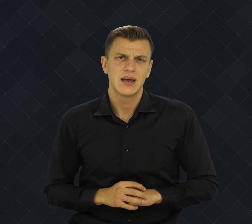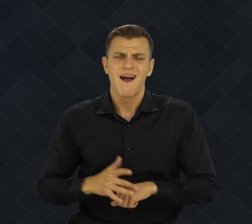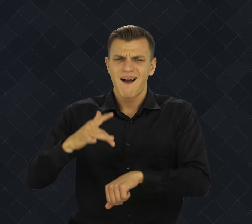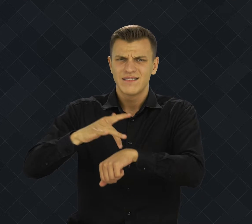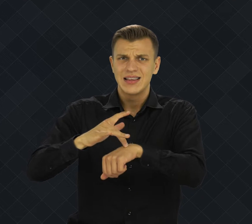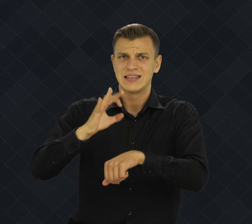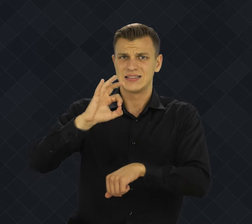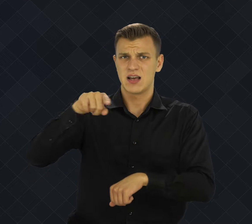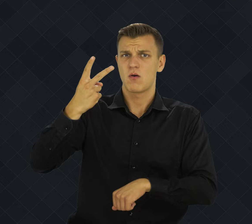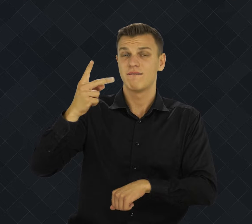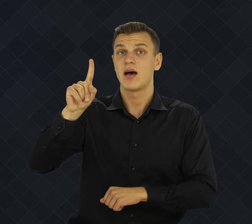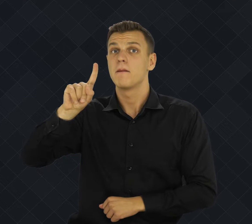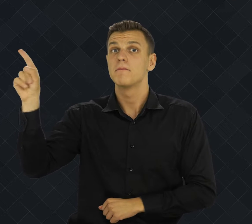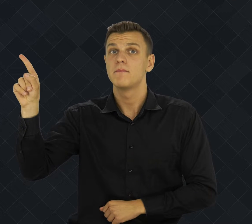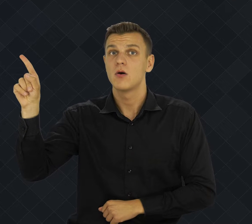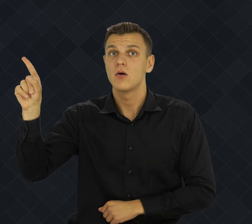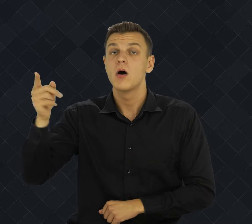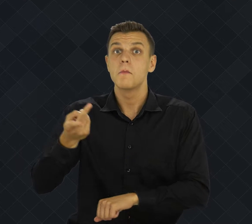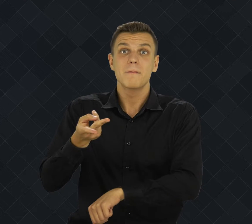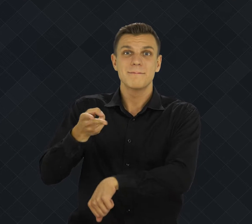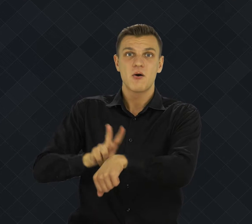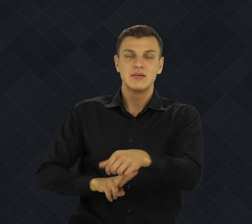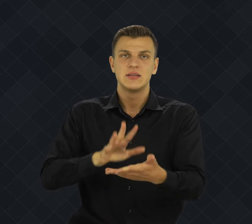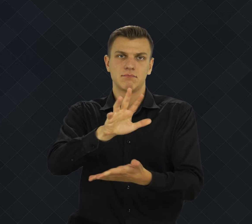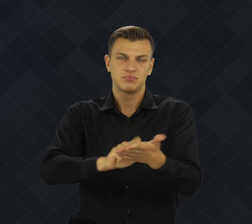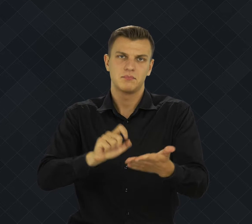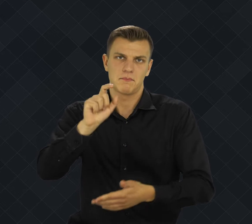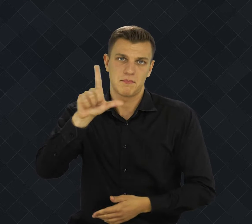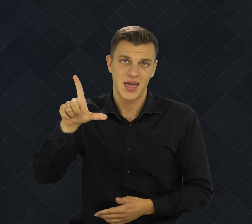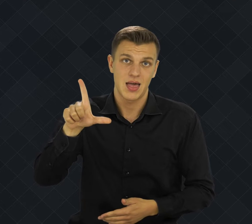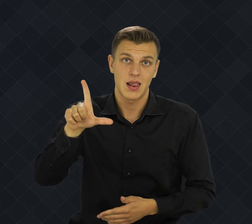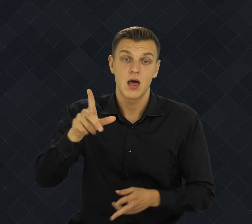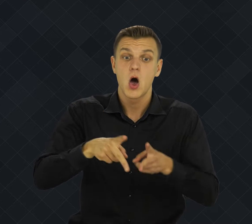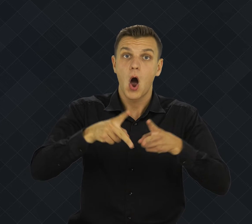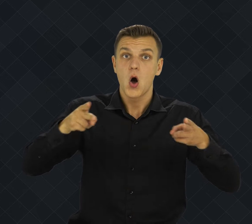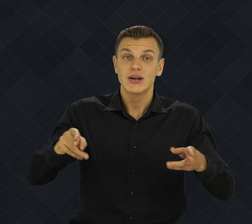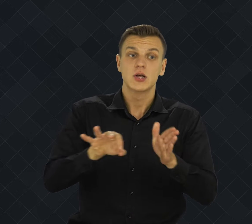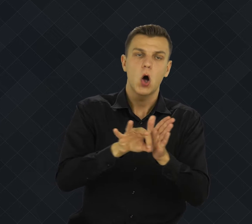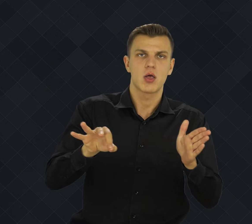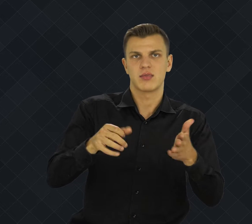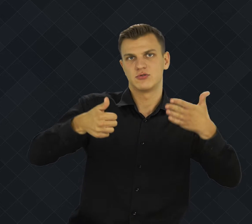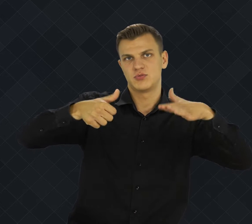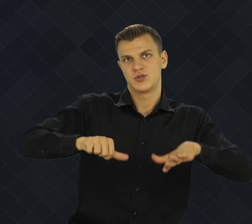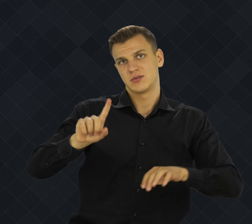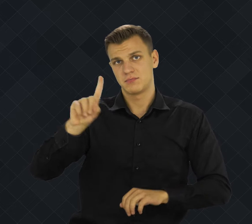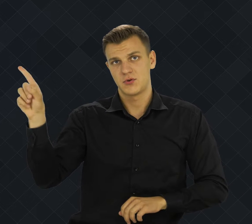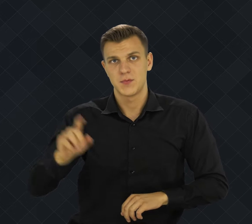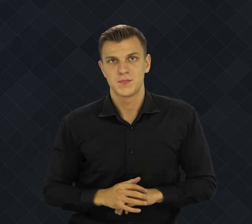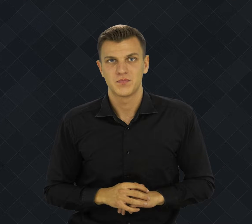always ends with the retention of the driver's license driving license for a minimum of six months.